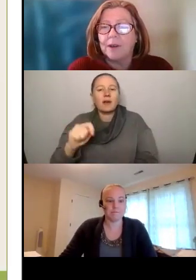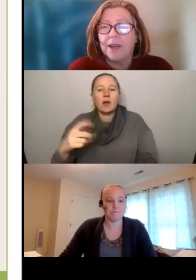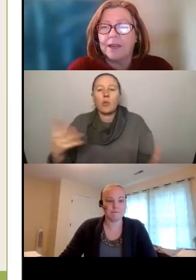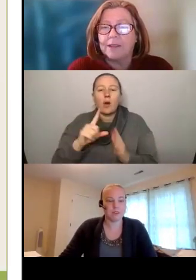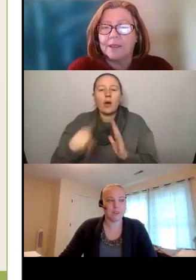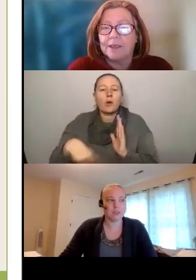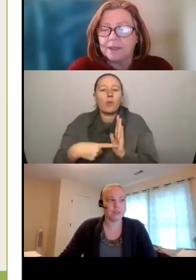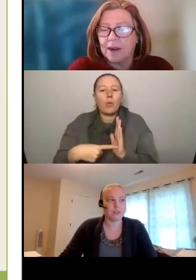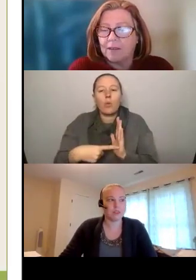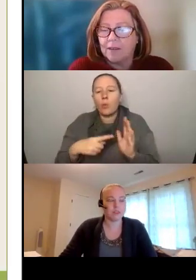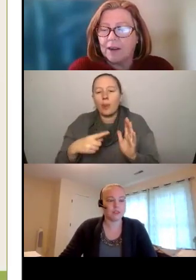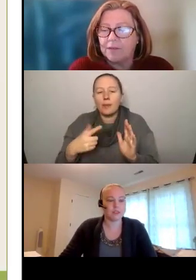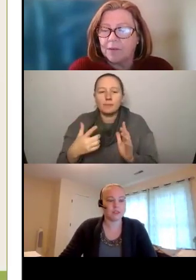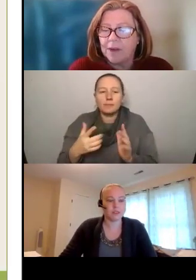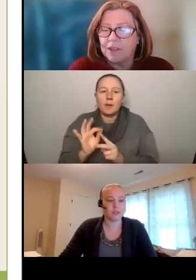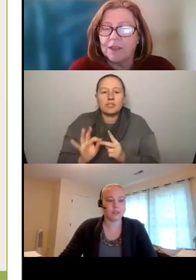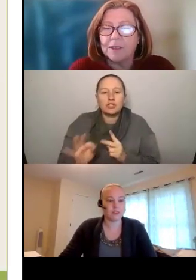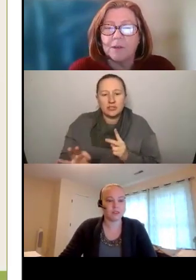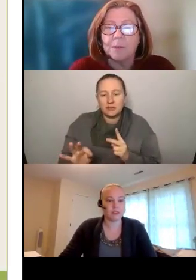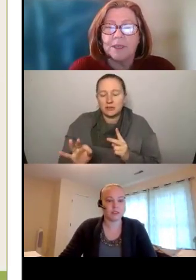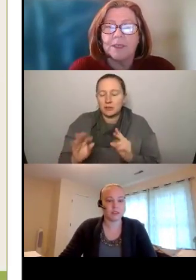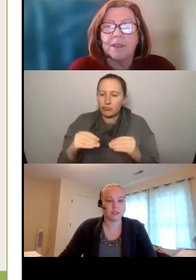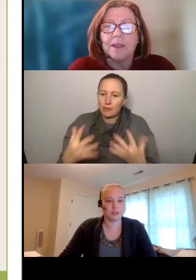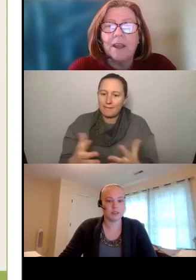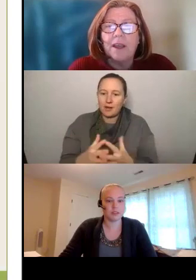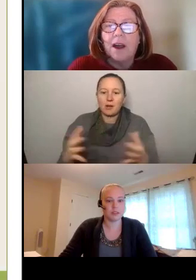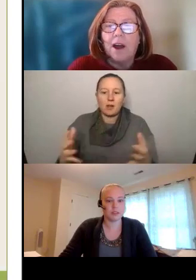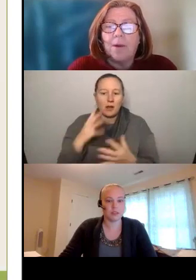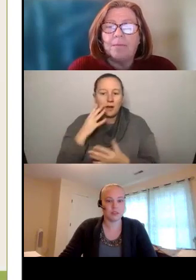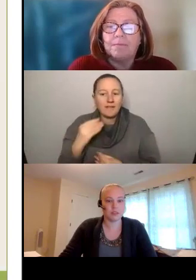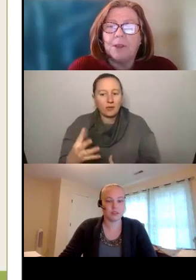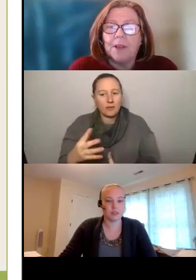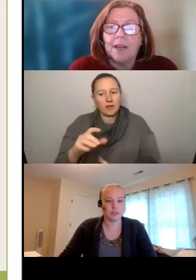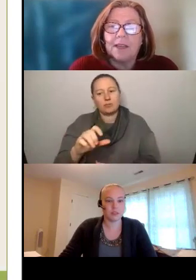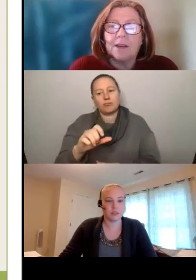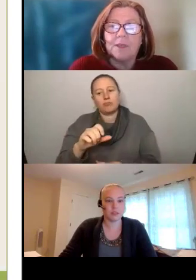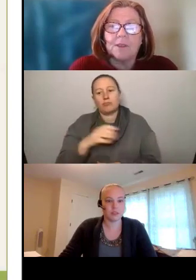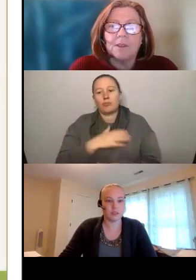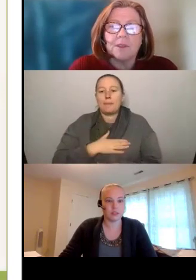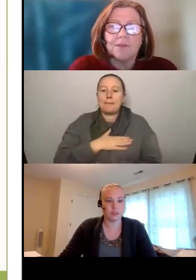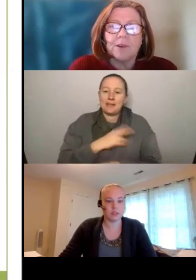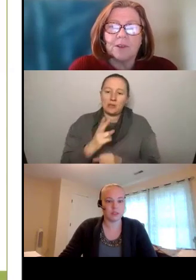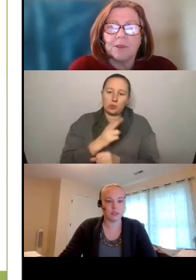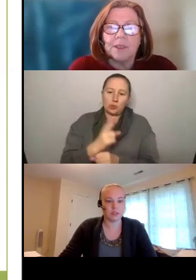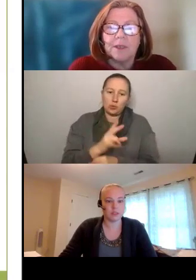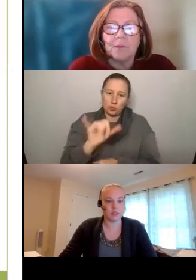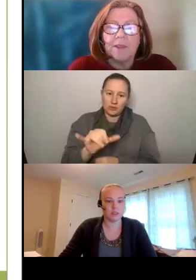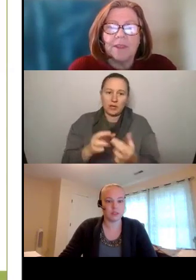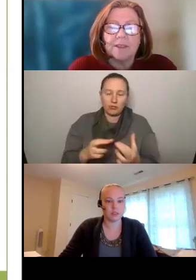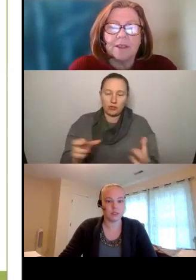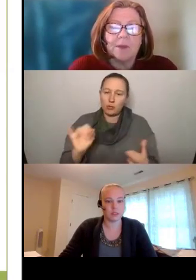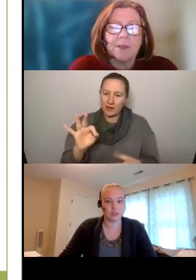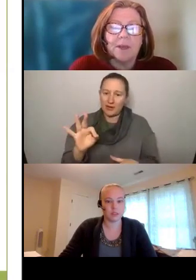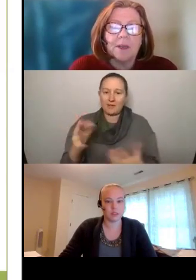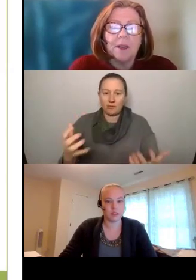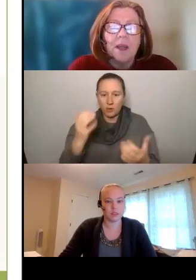and it's got a lot of information in it. So please utilize the resource if you're interested in what things can be done.